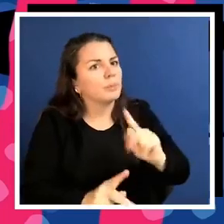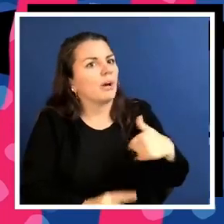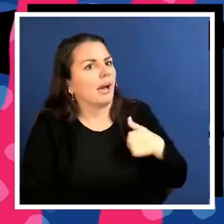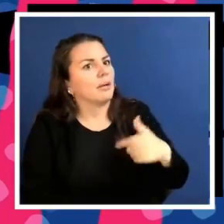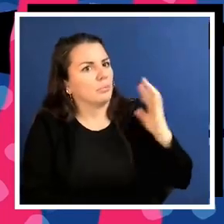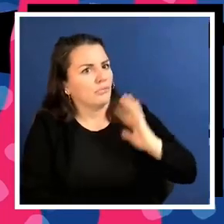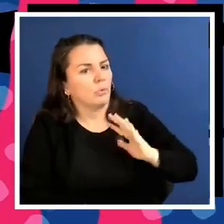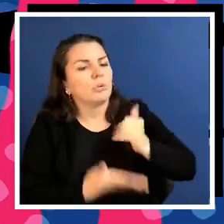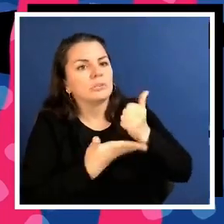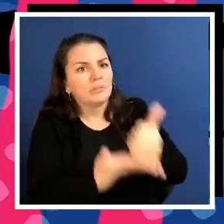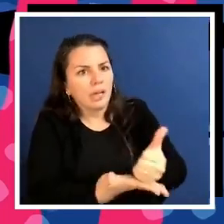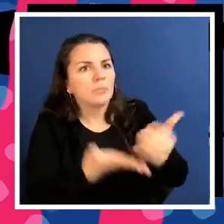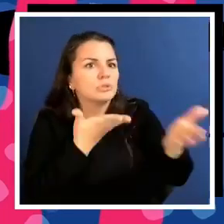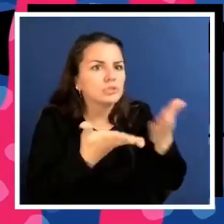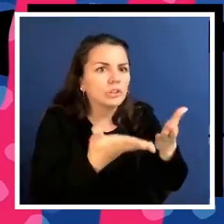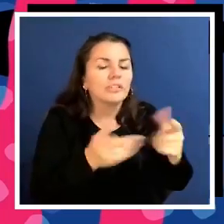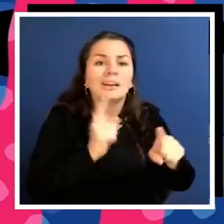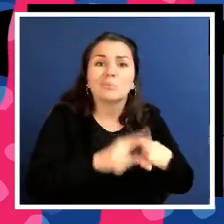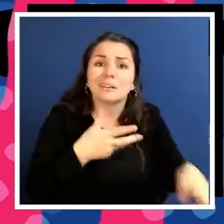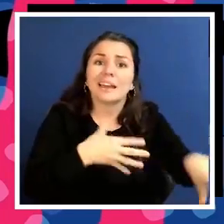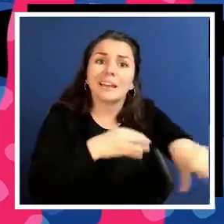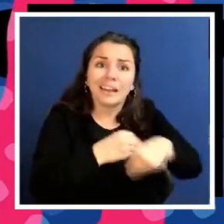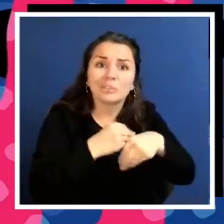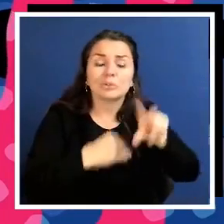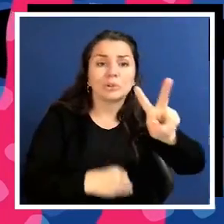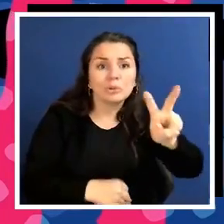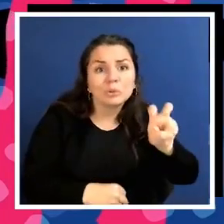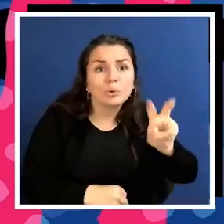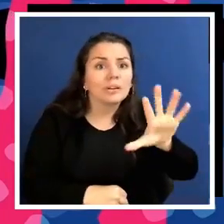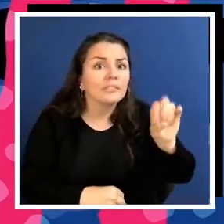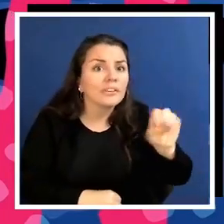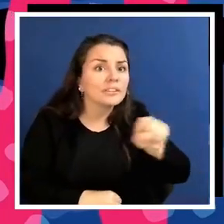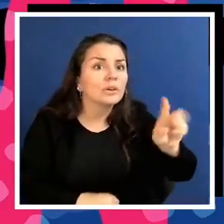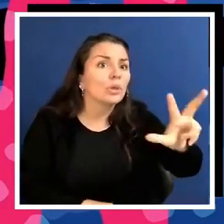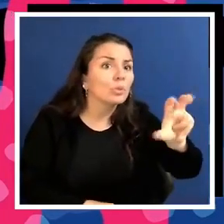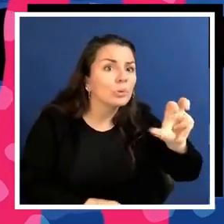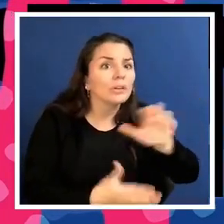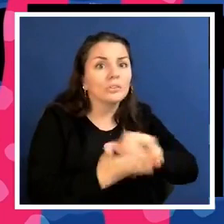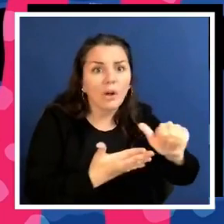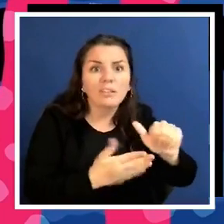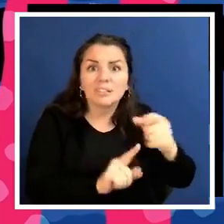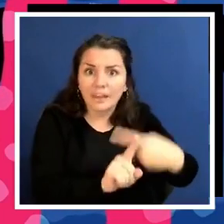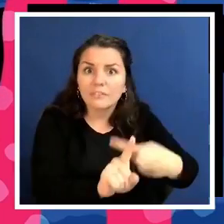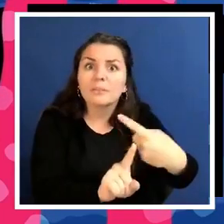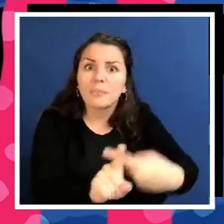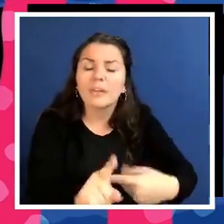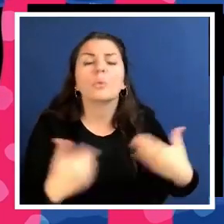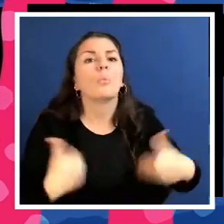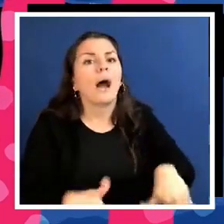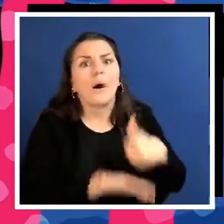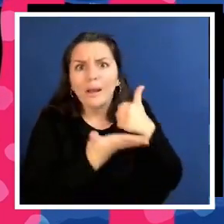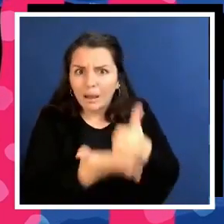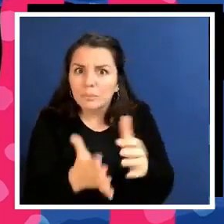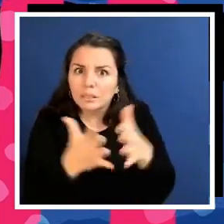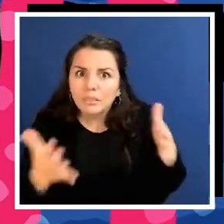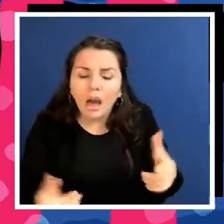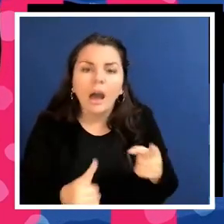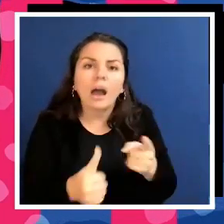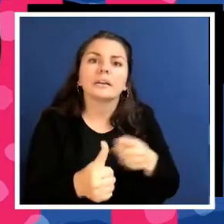I KNOW FROM THE FOLKS YOU WORK